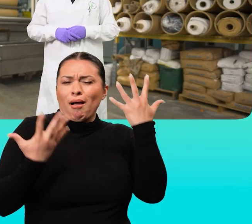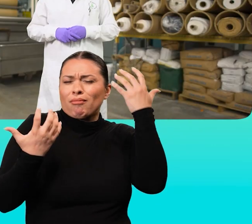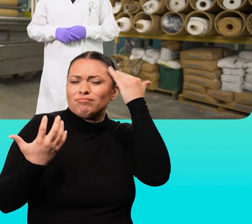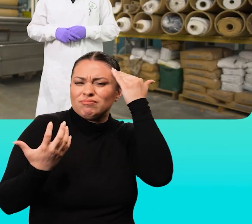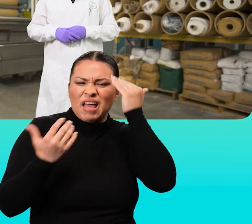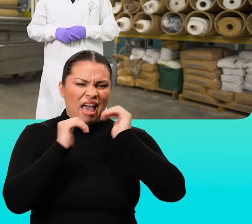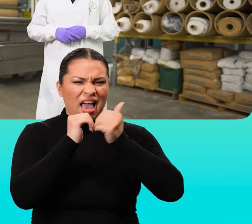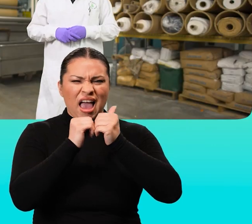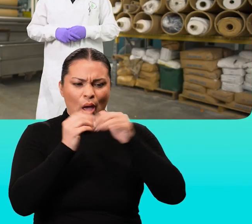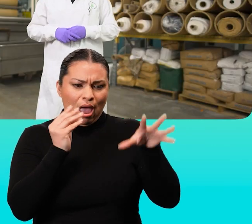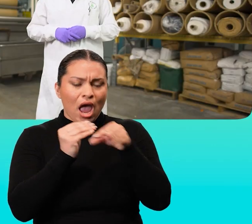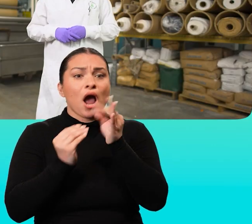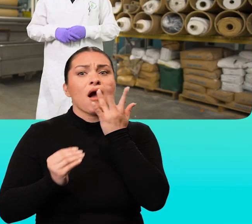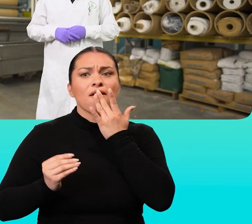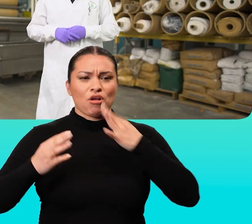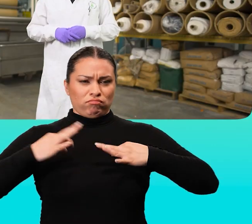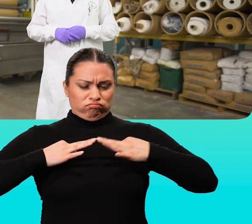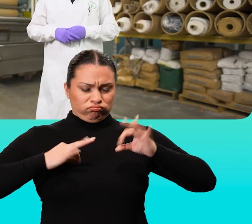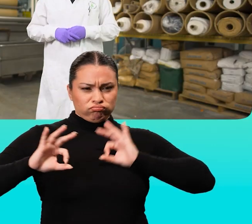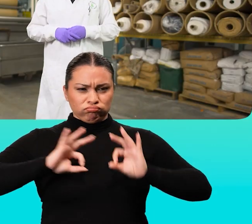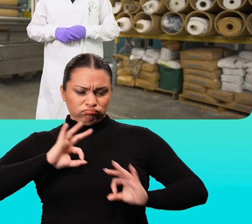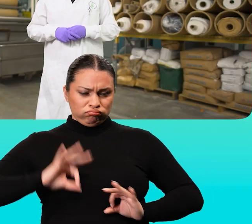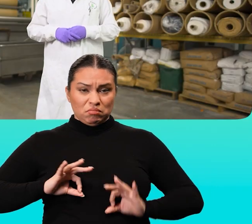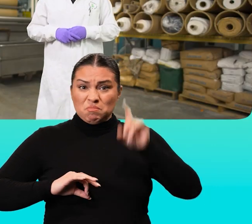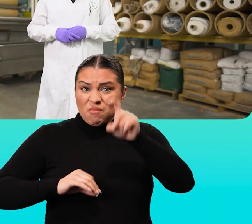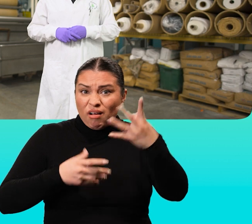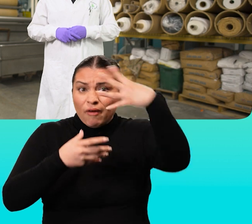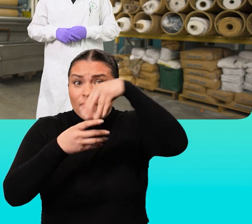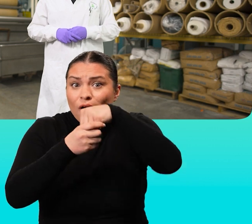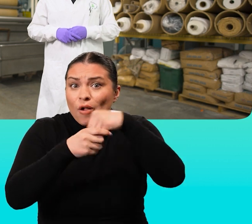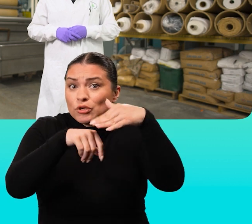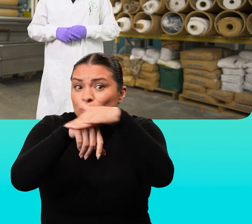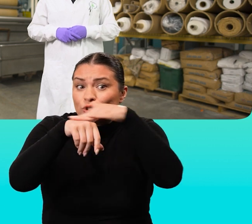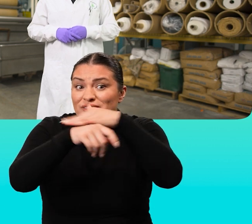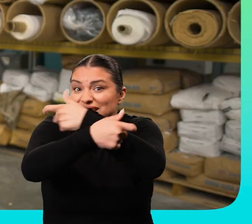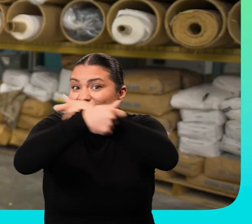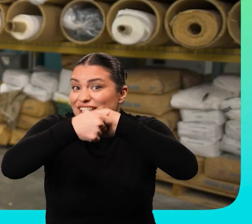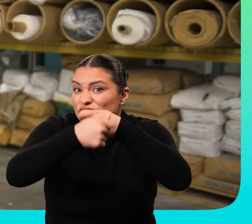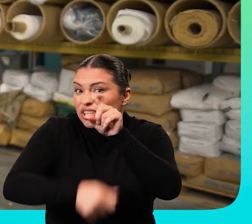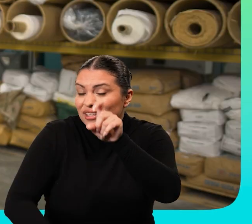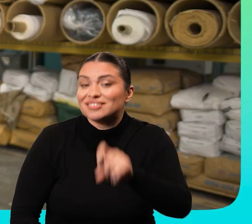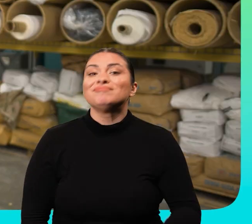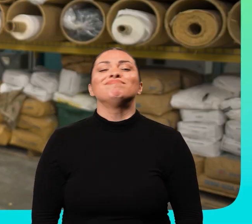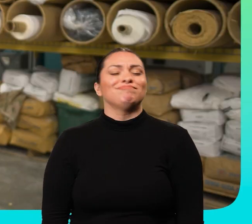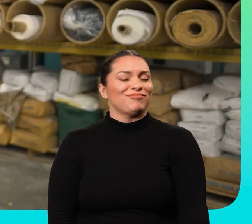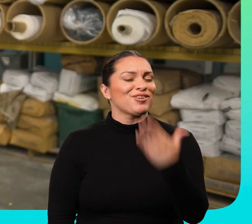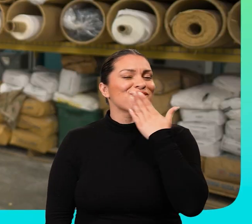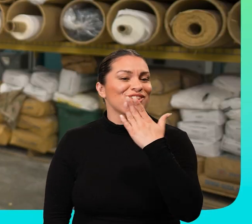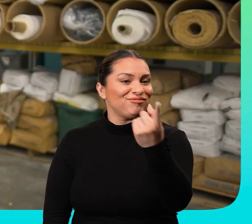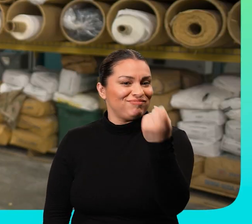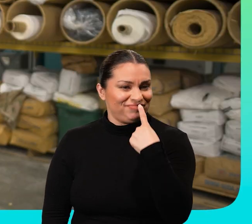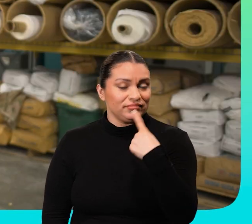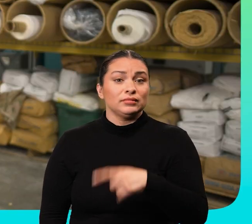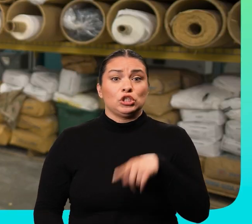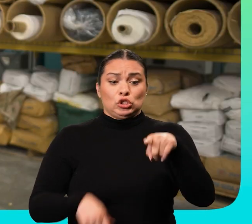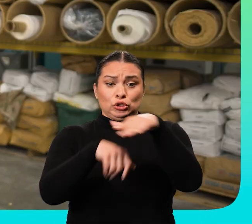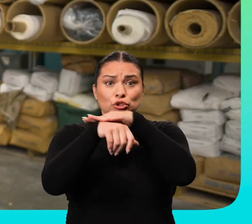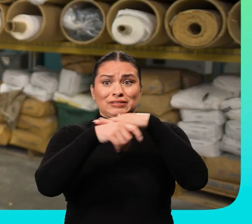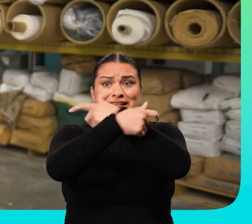And now we want to know, how do people add color to clothes? Does it involve surface tension? Now that is a big question.